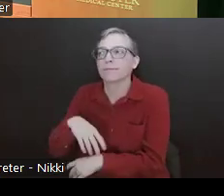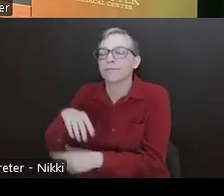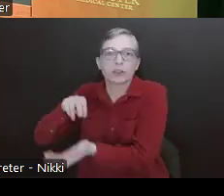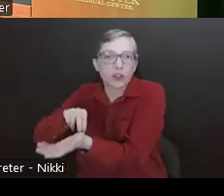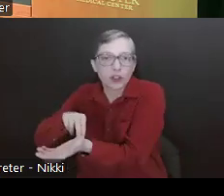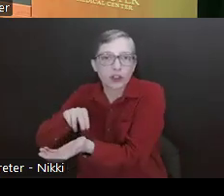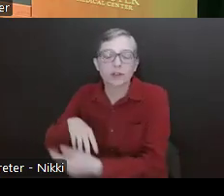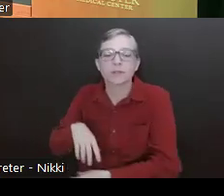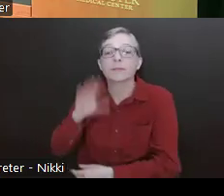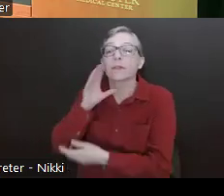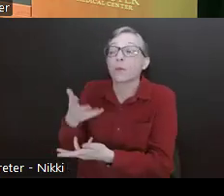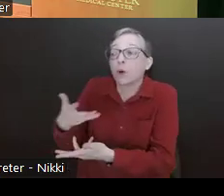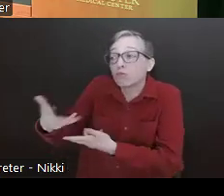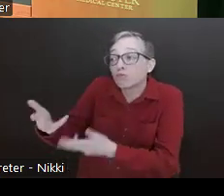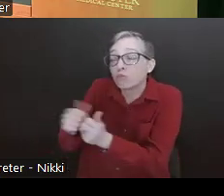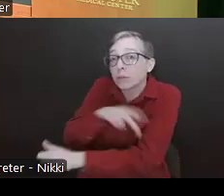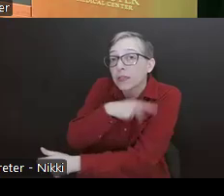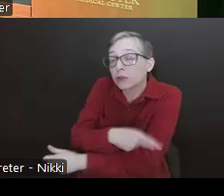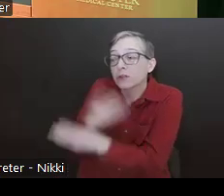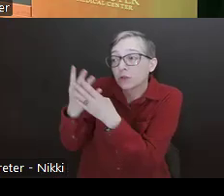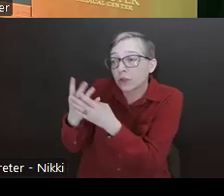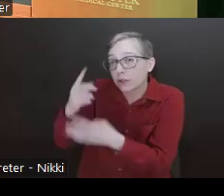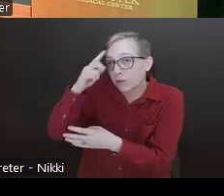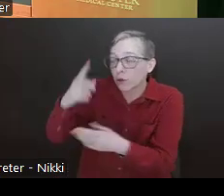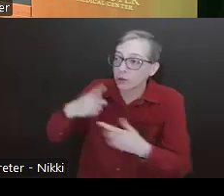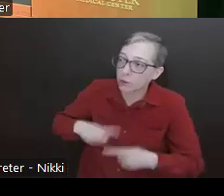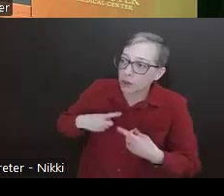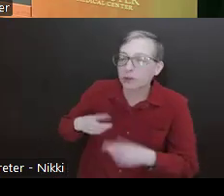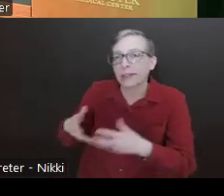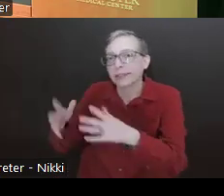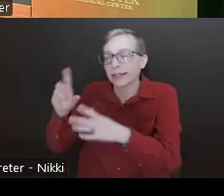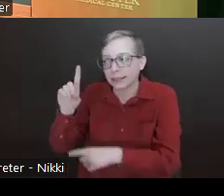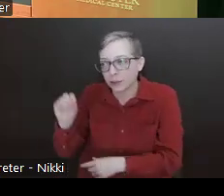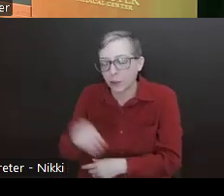them for depression or anxiety disorders uh and then tries to coordinate treatment within the